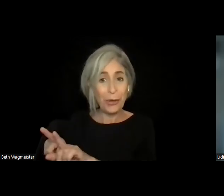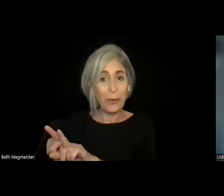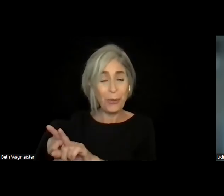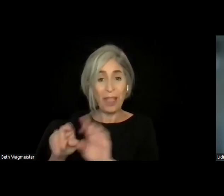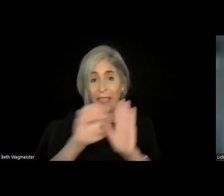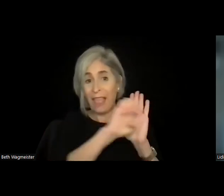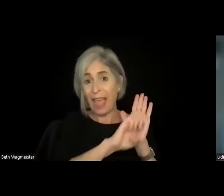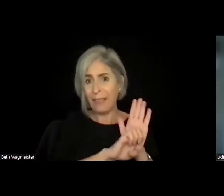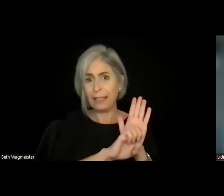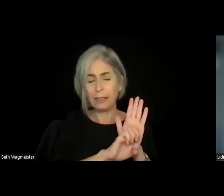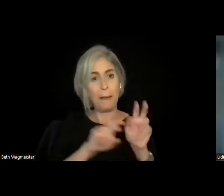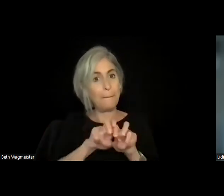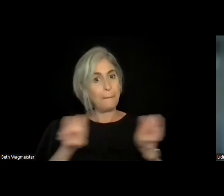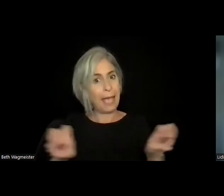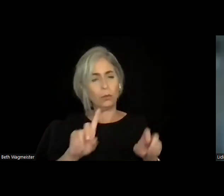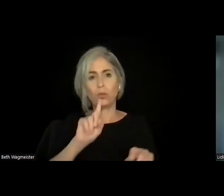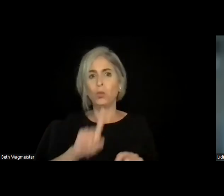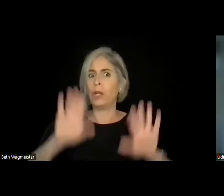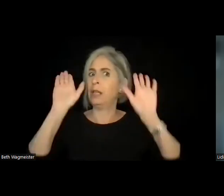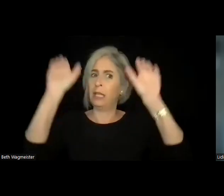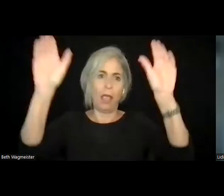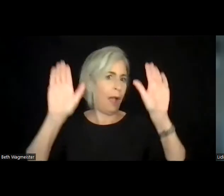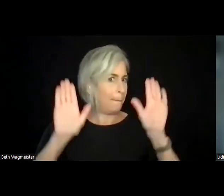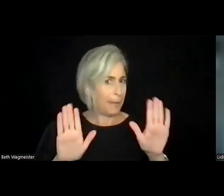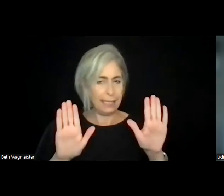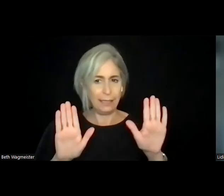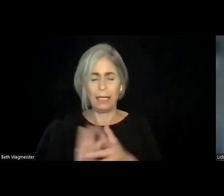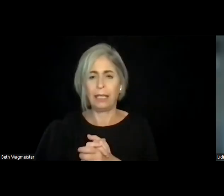participate. One of the things as well